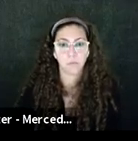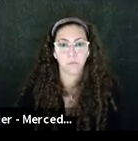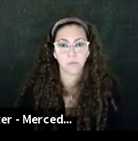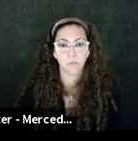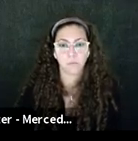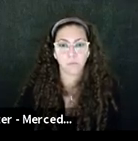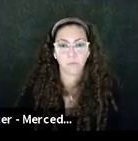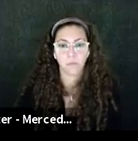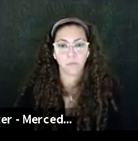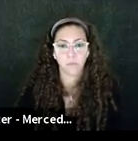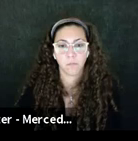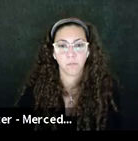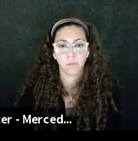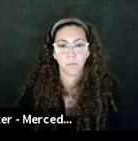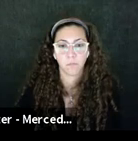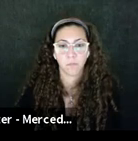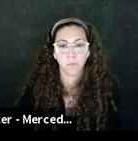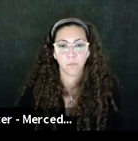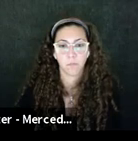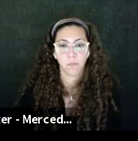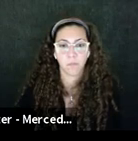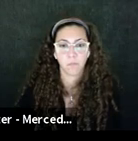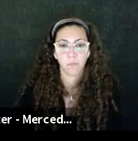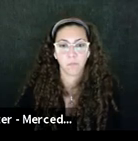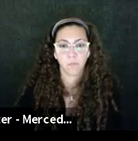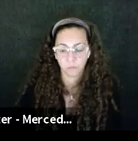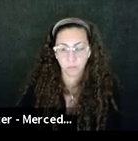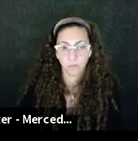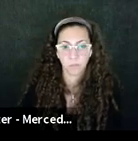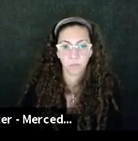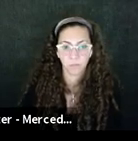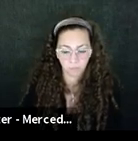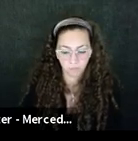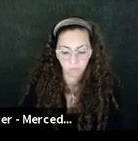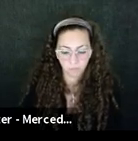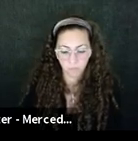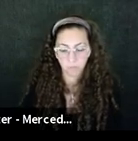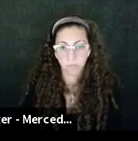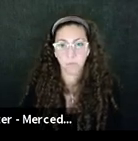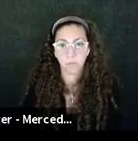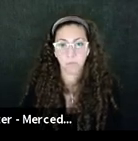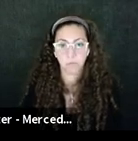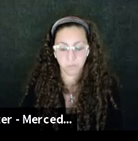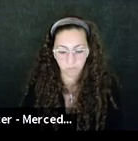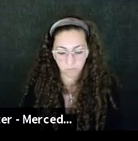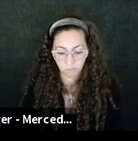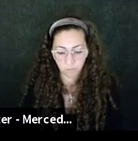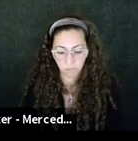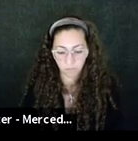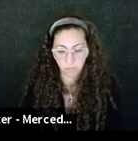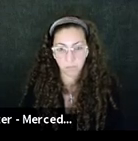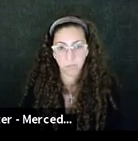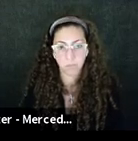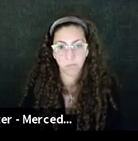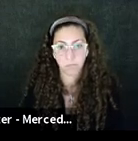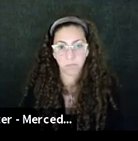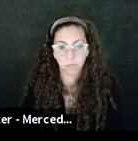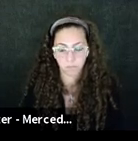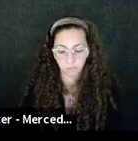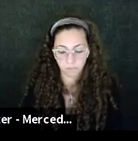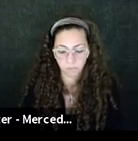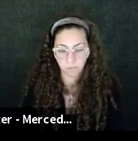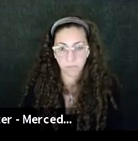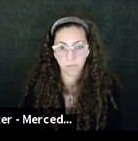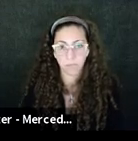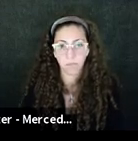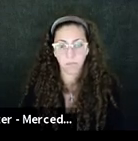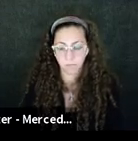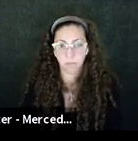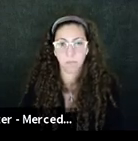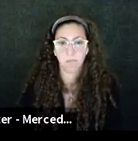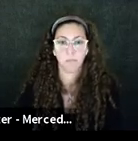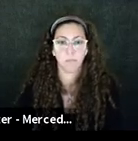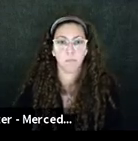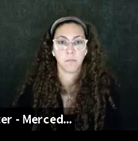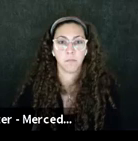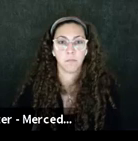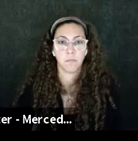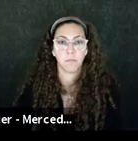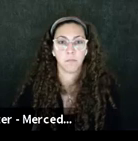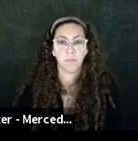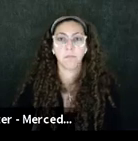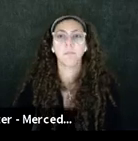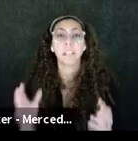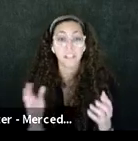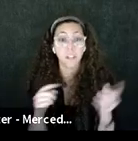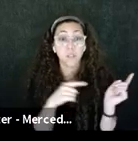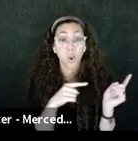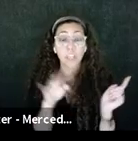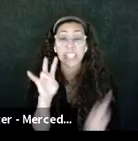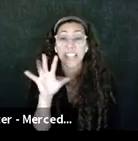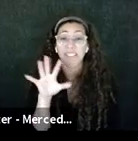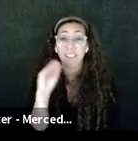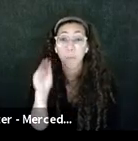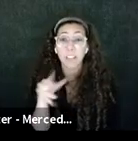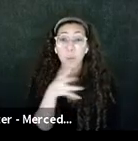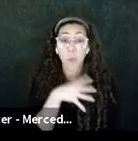Jason Williams: Um, let's see. And then the last one is 75% of women and 33% of men receive government benefits to meet their basic needs. So that's a lot of folks that went through the